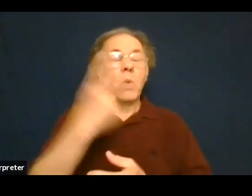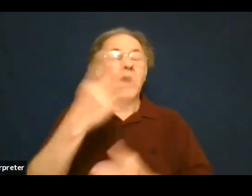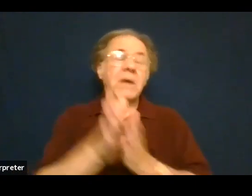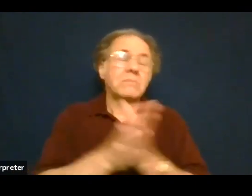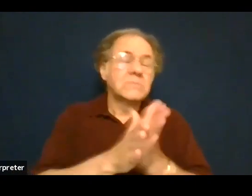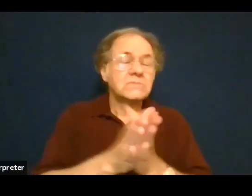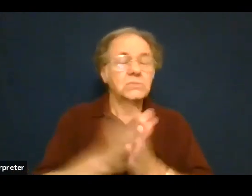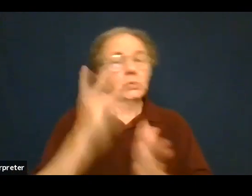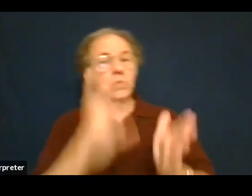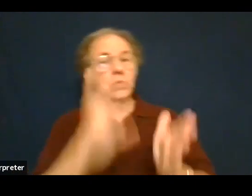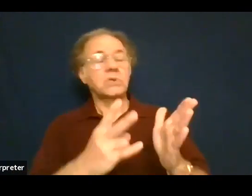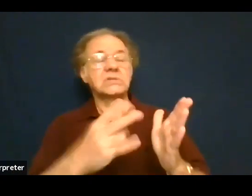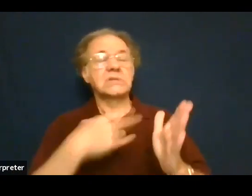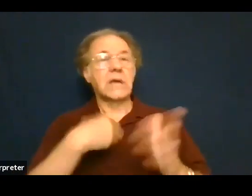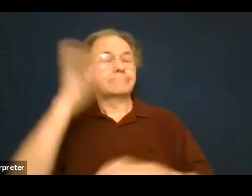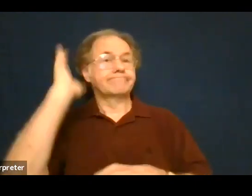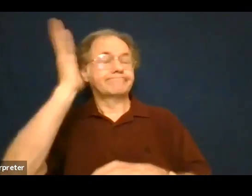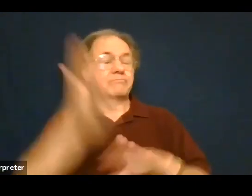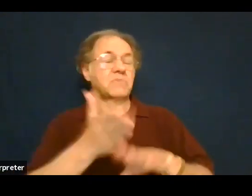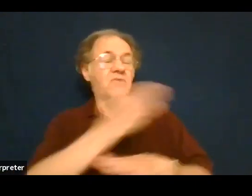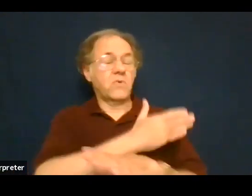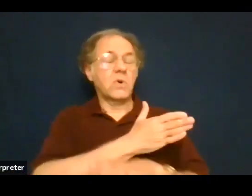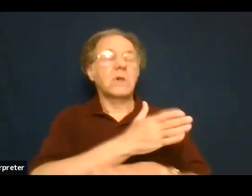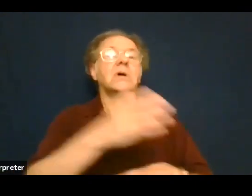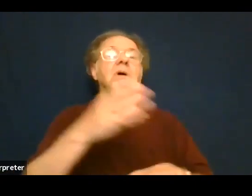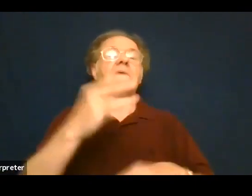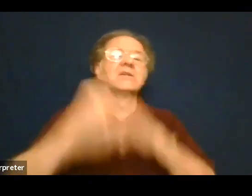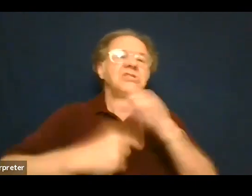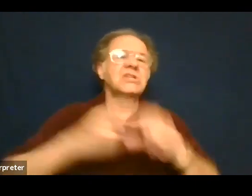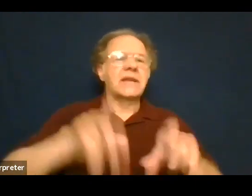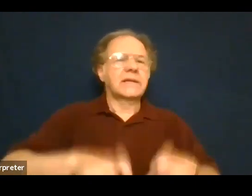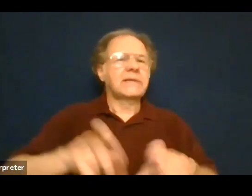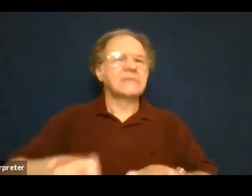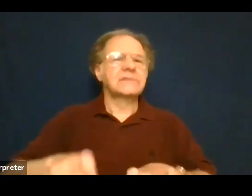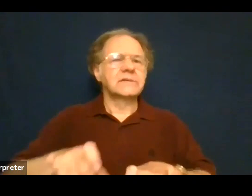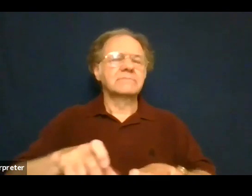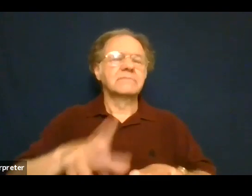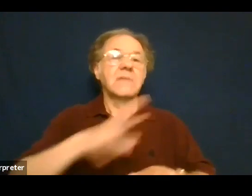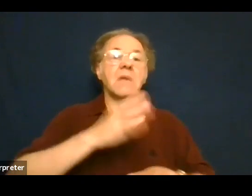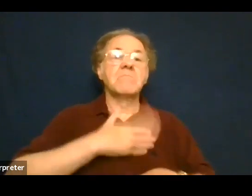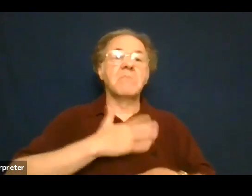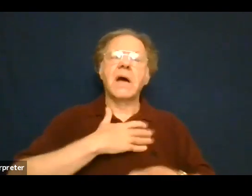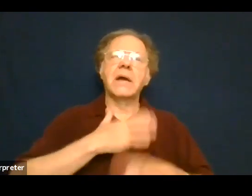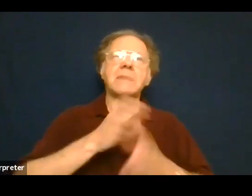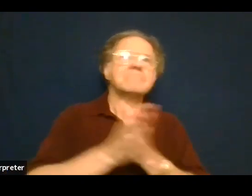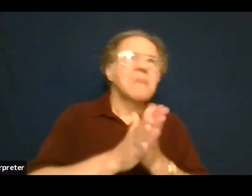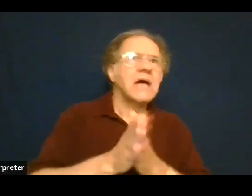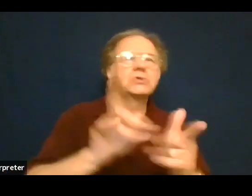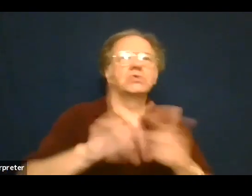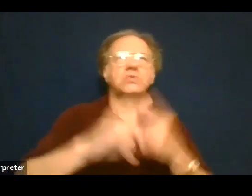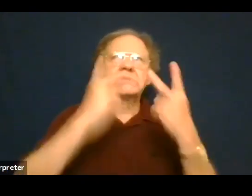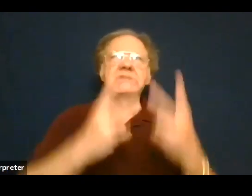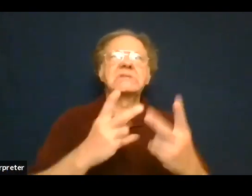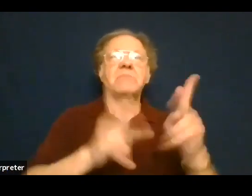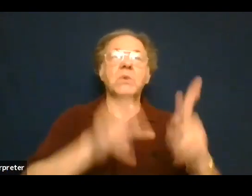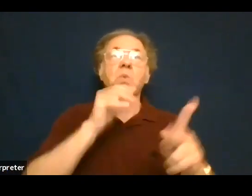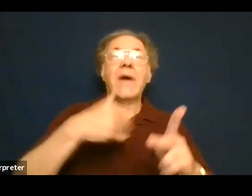in the conference, is genetic testing. And my passion is to see everyone who has an inherited retinal disease get access